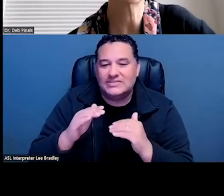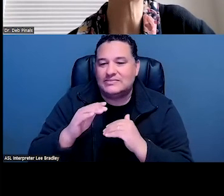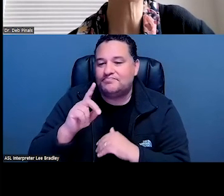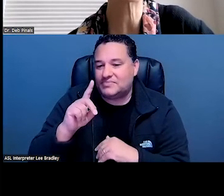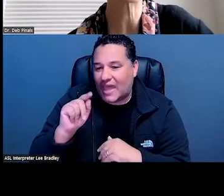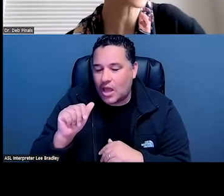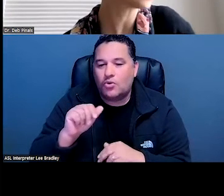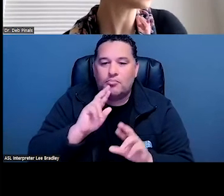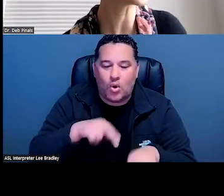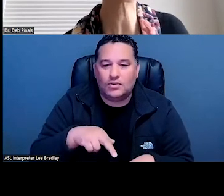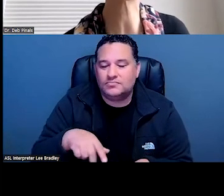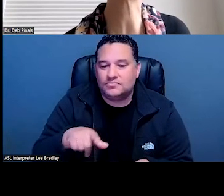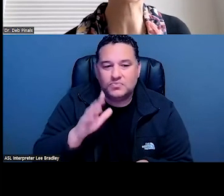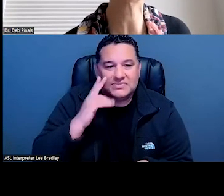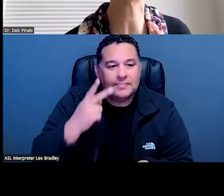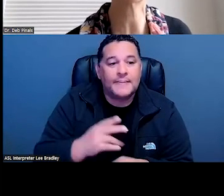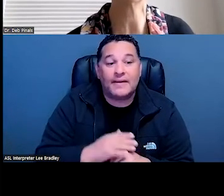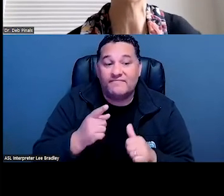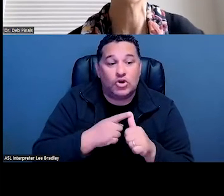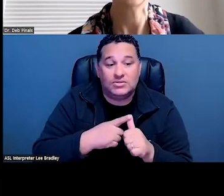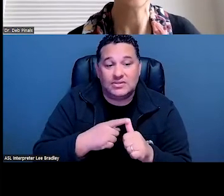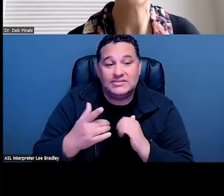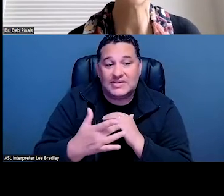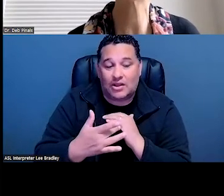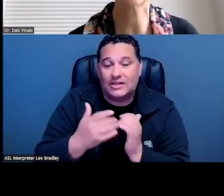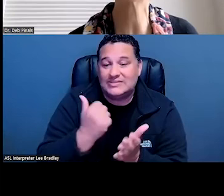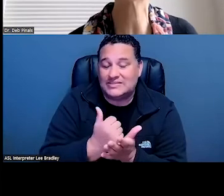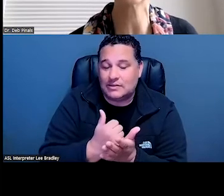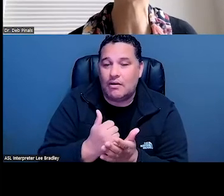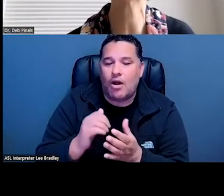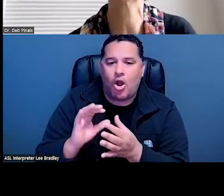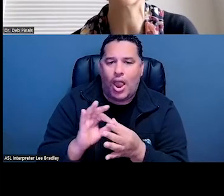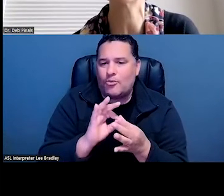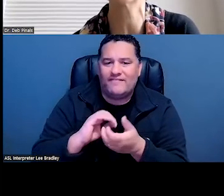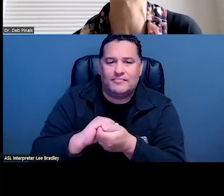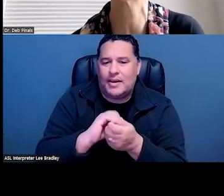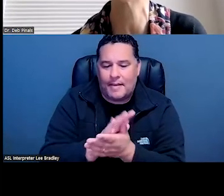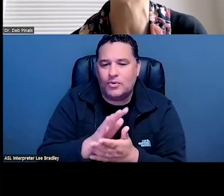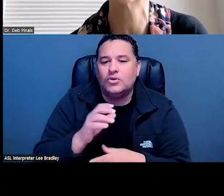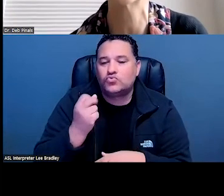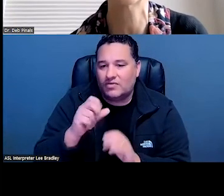. WORKING ON CRISIS SERVICES DATA REPORTS THAT YOU WILL BE INTERESTED TO SEE. THE FIRST IS A TECHNICAL ASSISTANCE